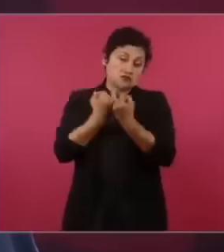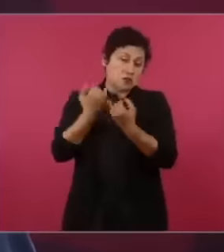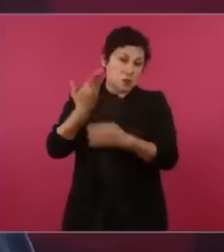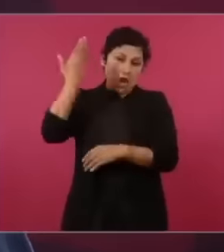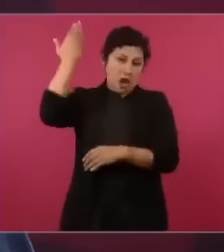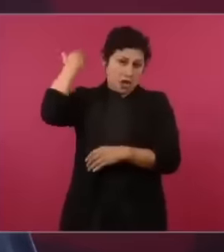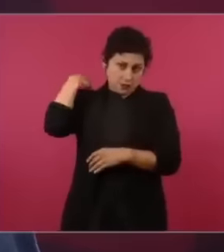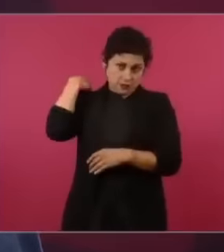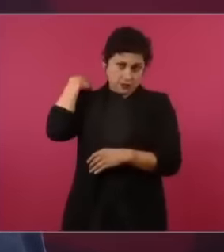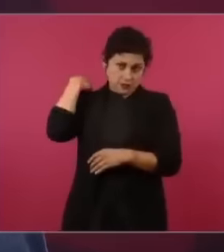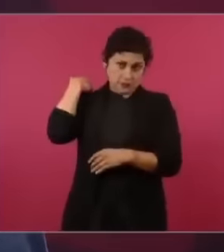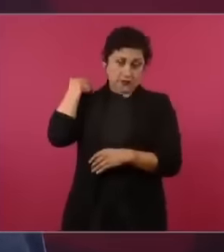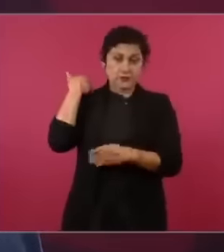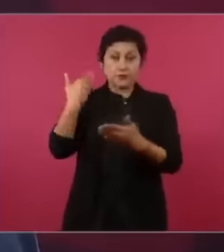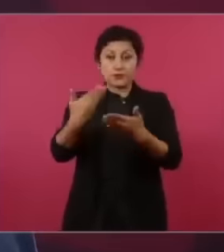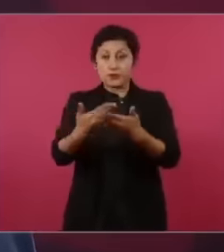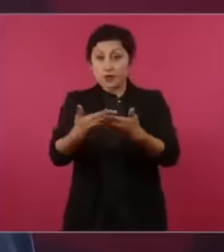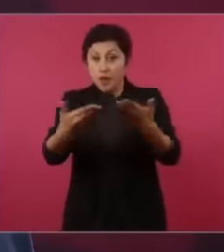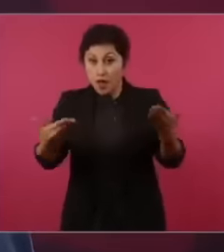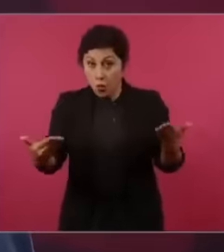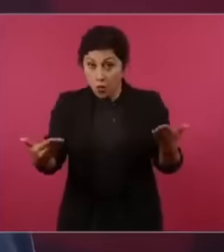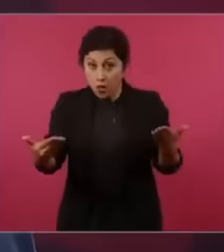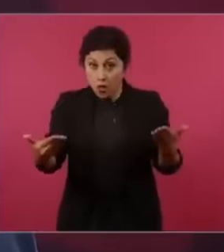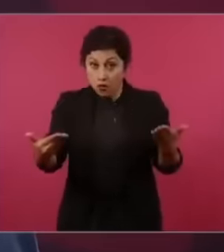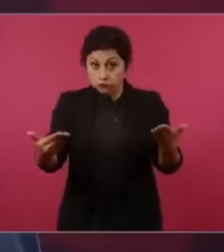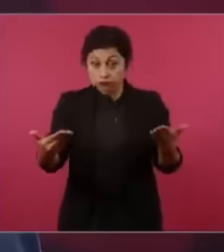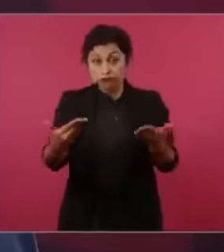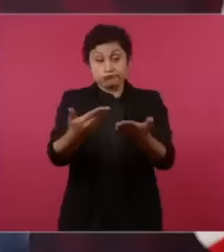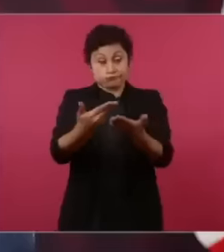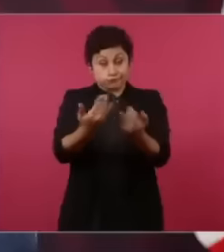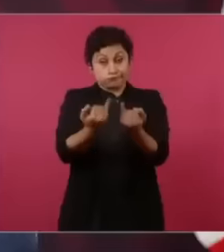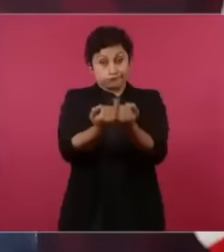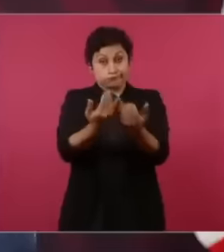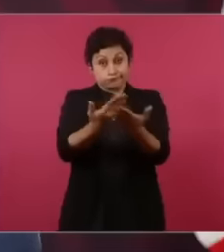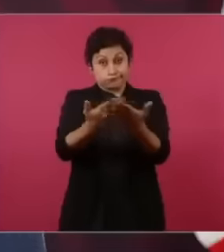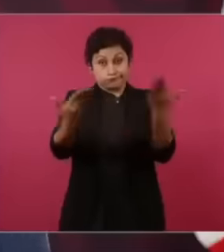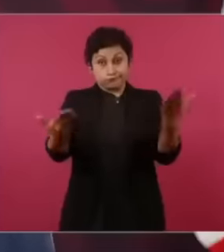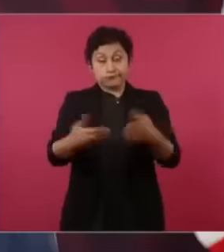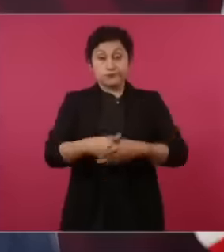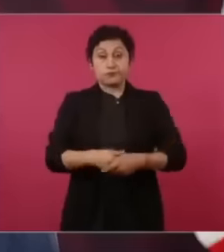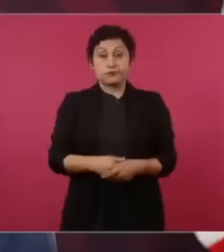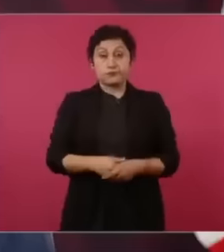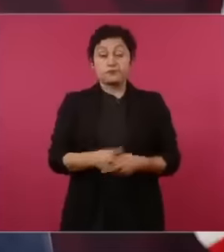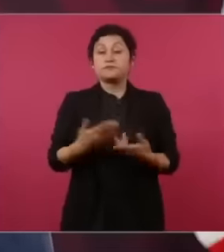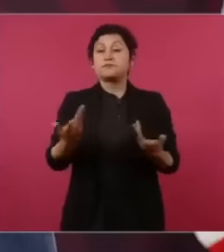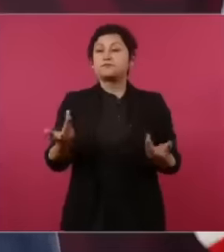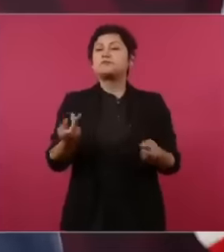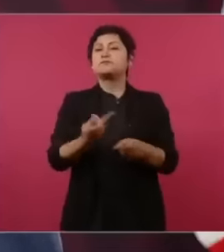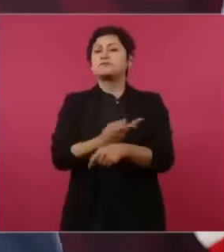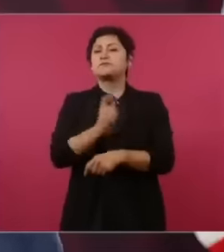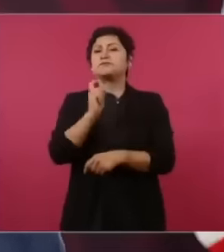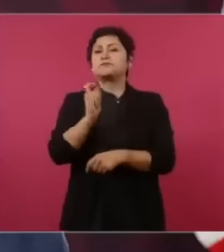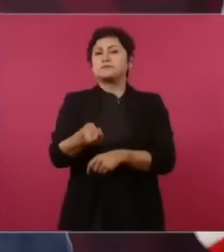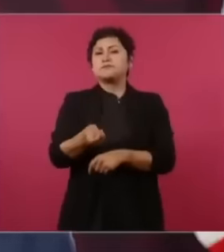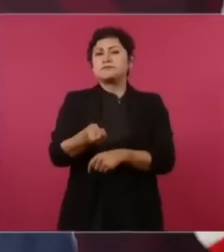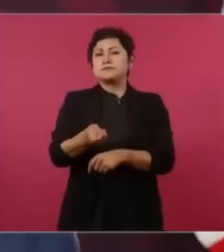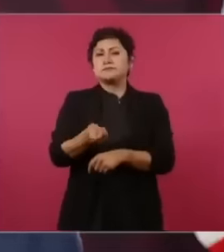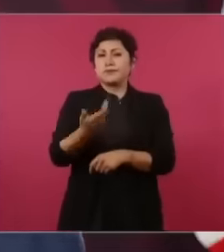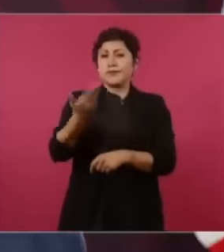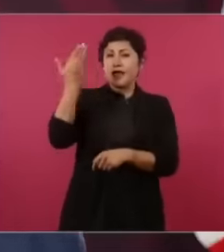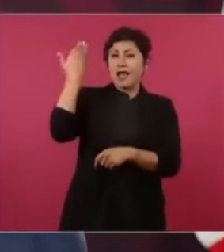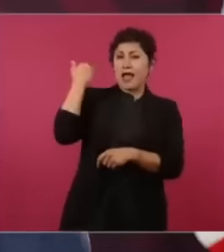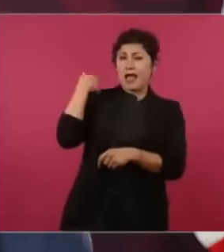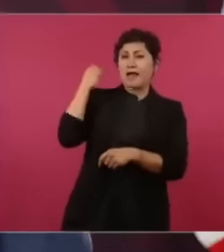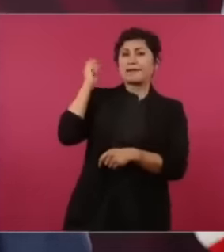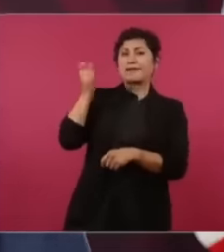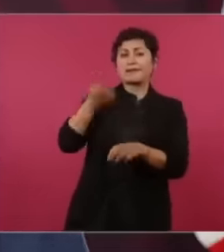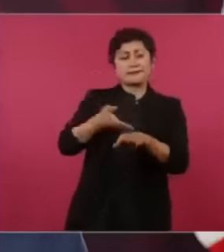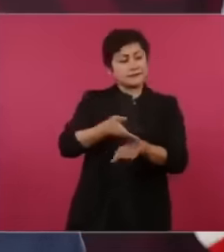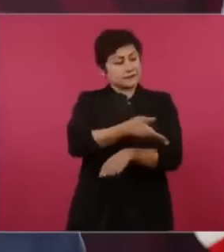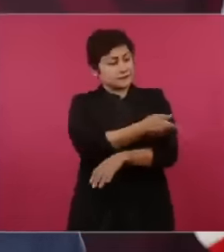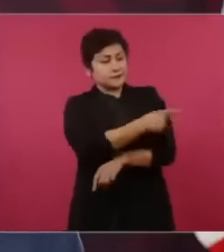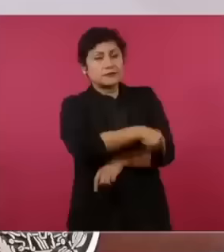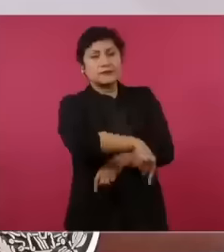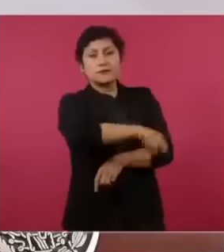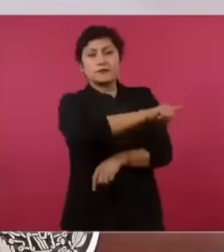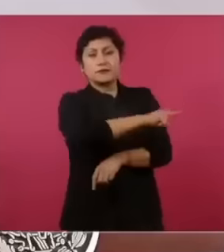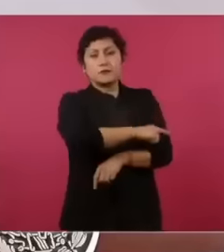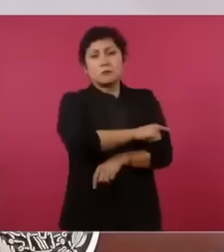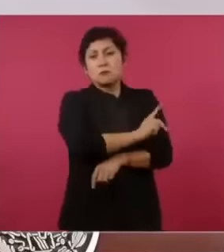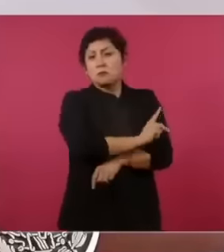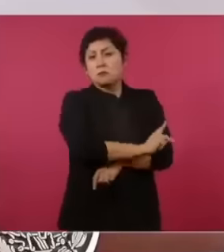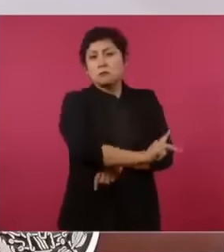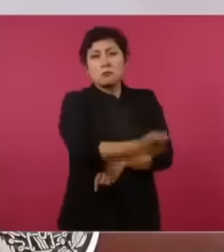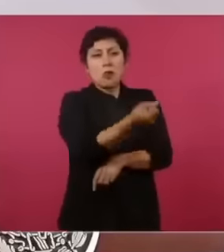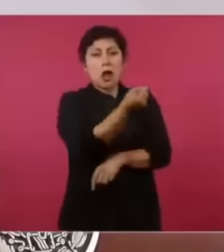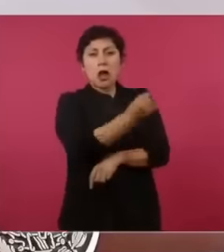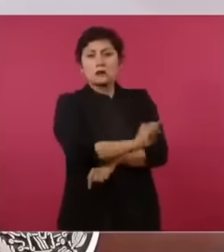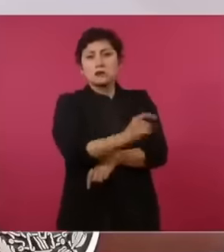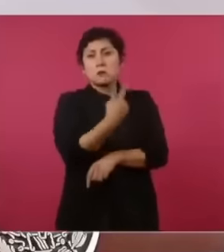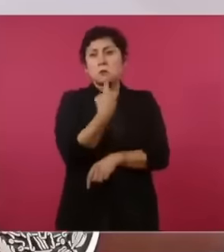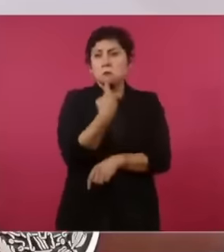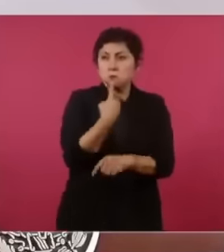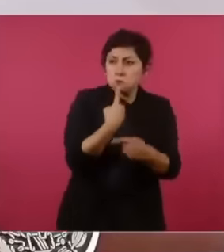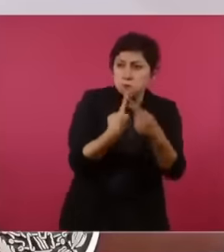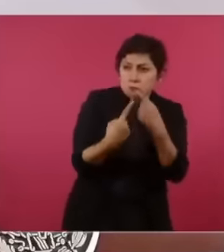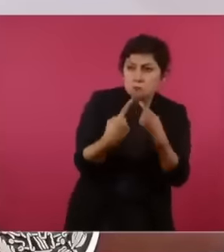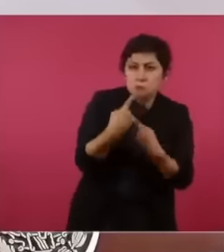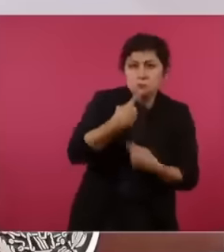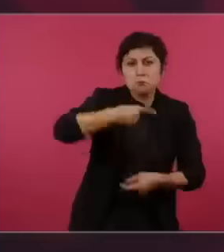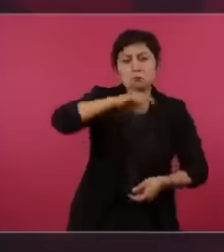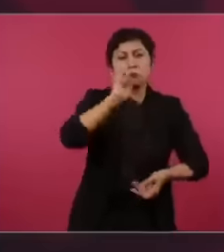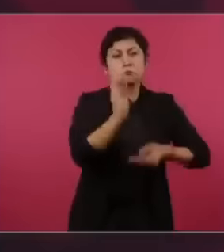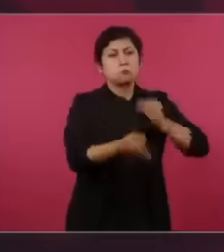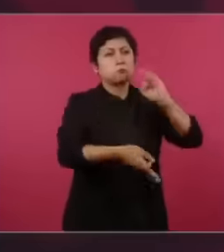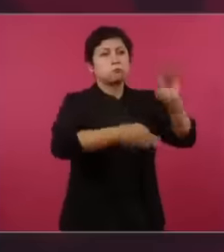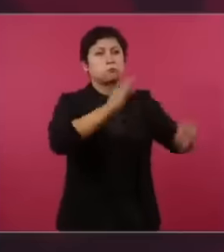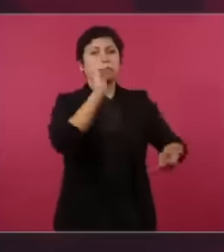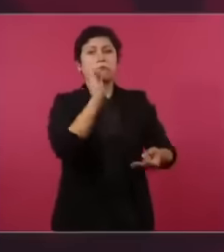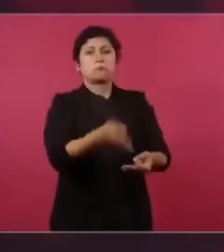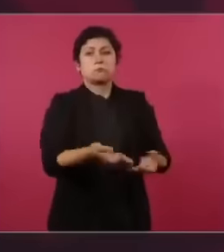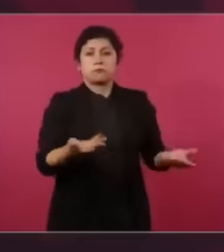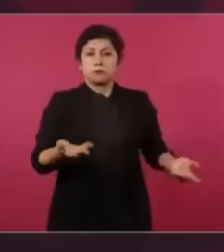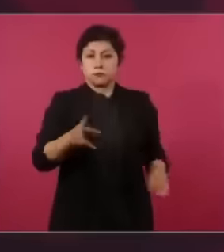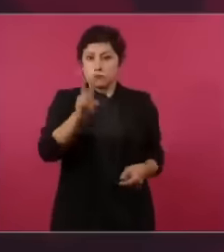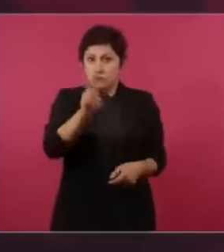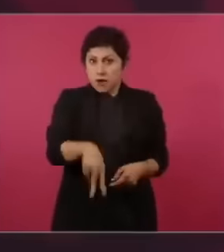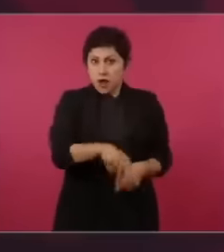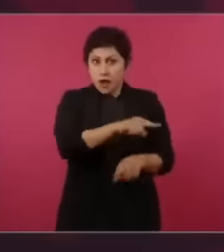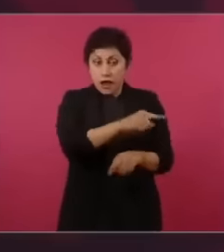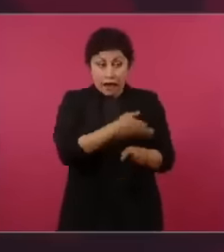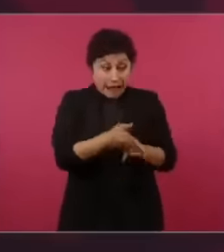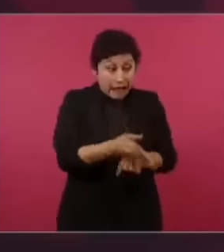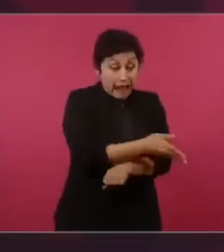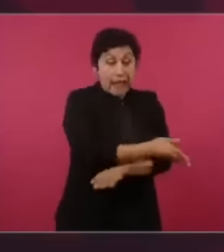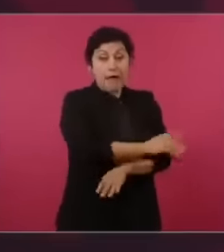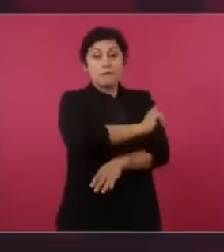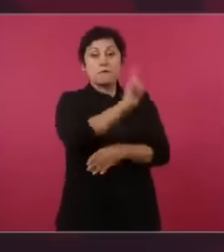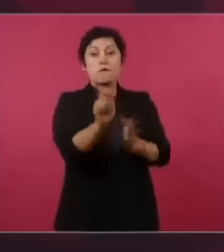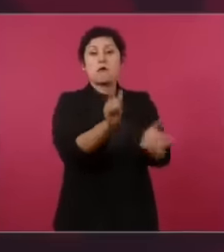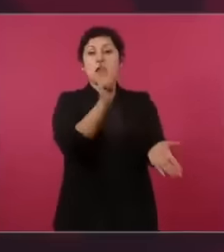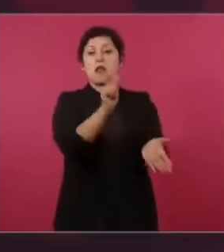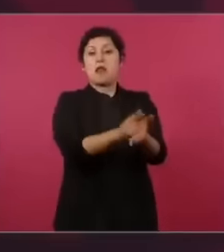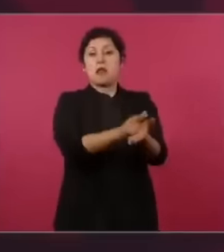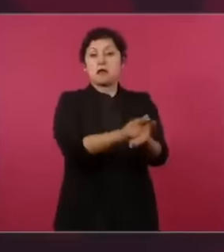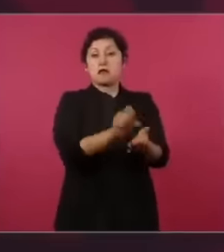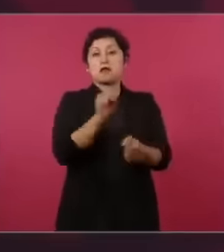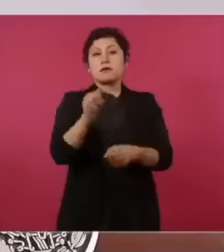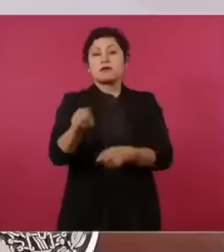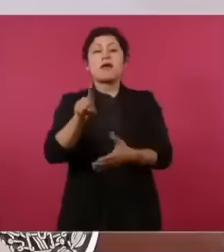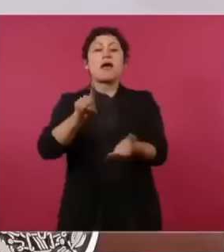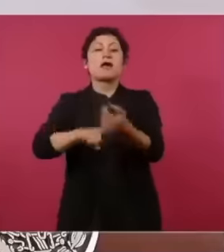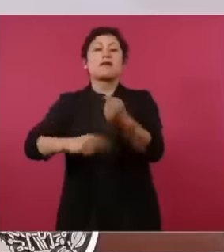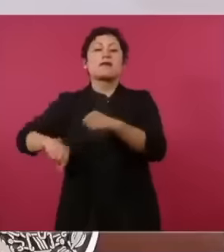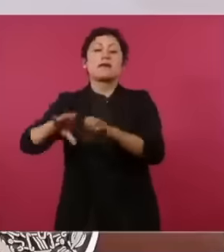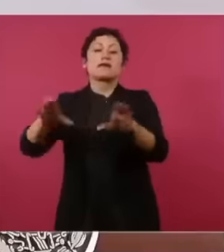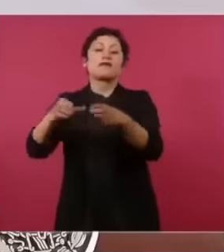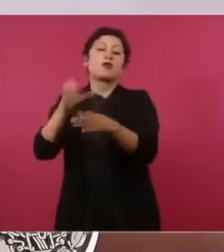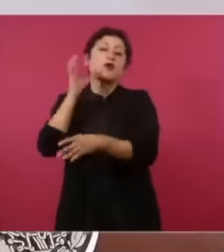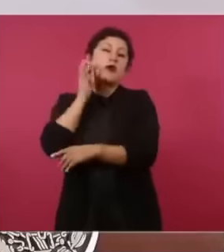now before that was the case, they allowed it until it was legalized in Congress in the judiciary